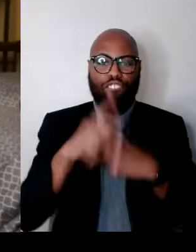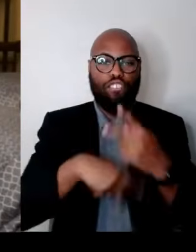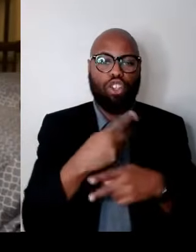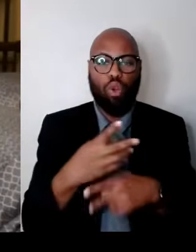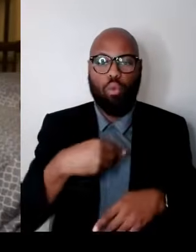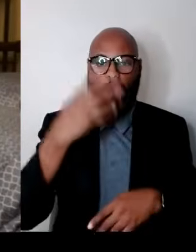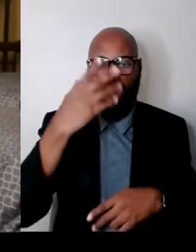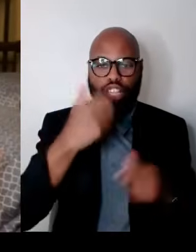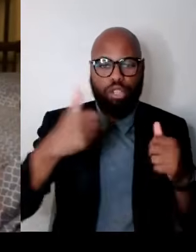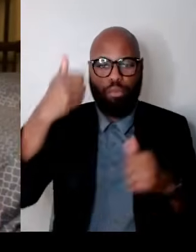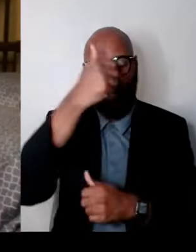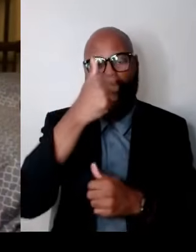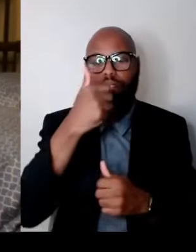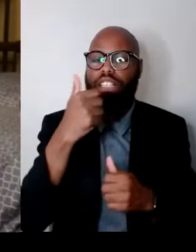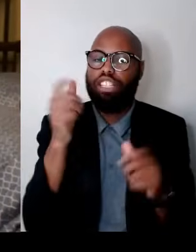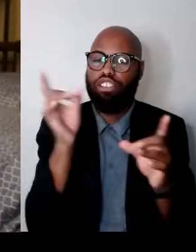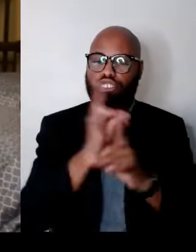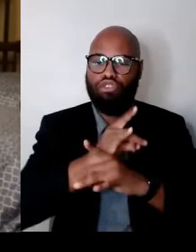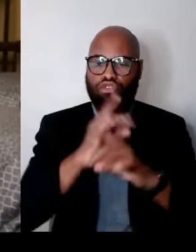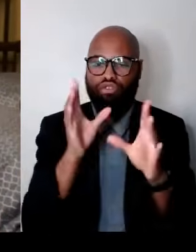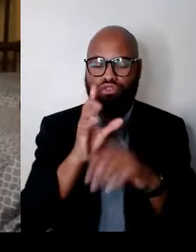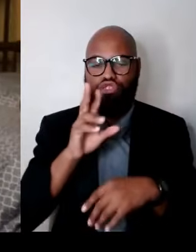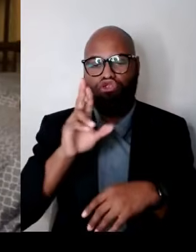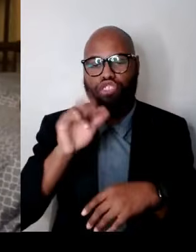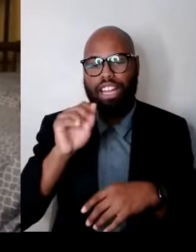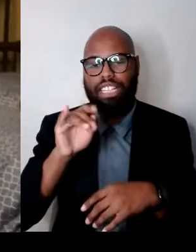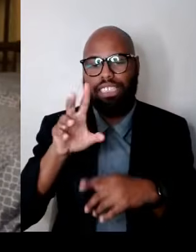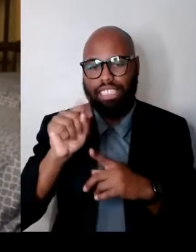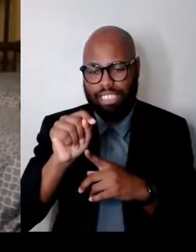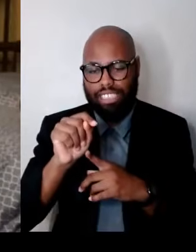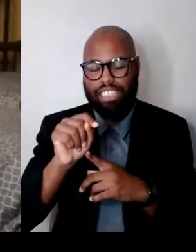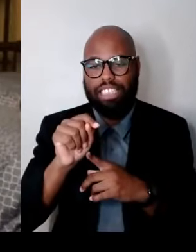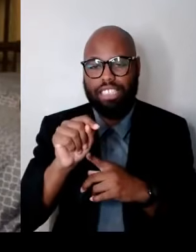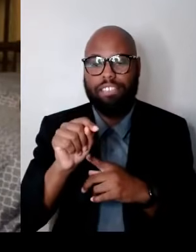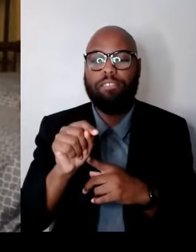And really what it represents is a fear of loss of privilege,